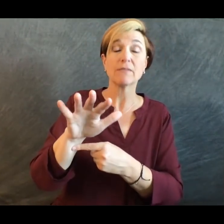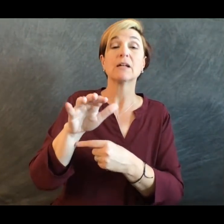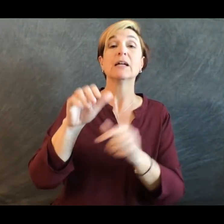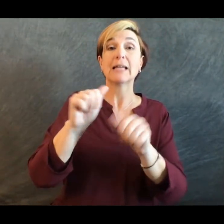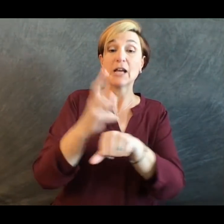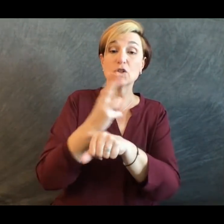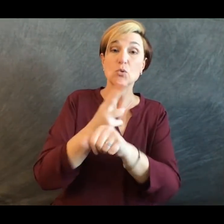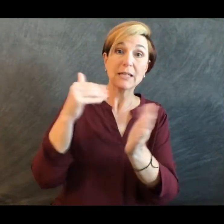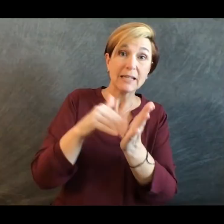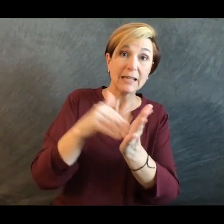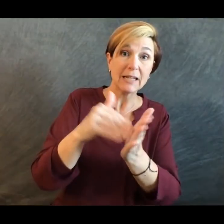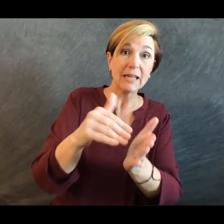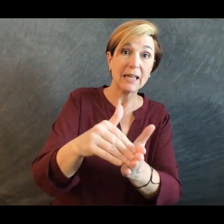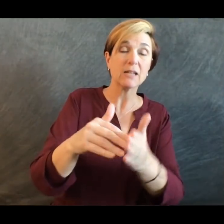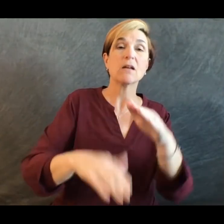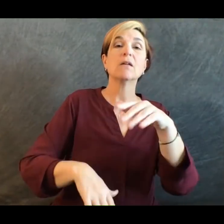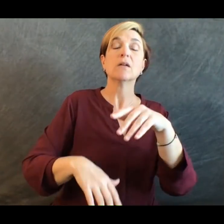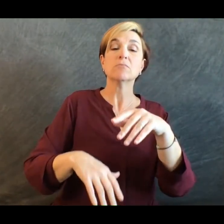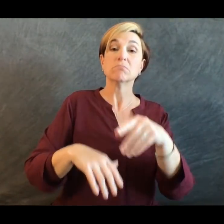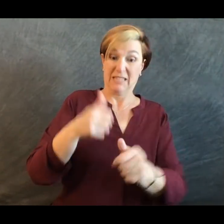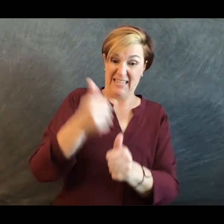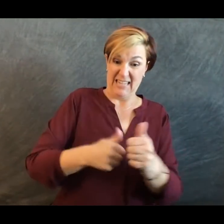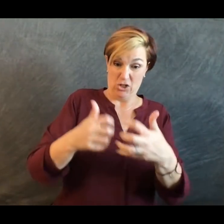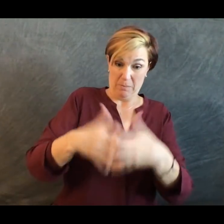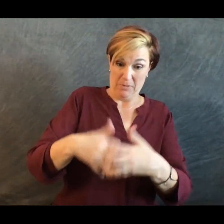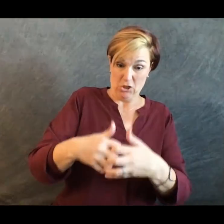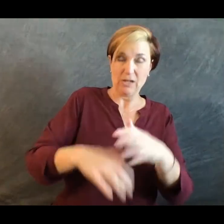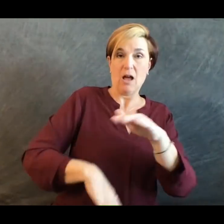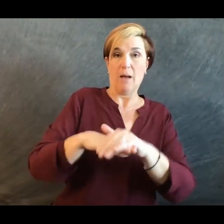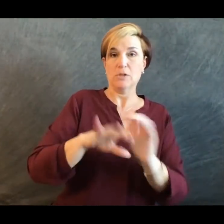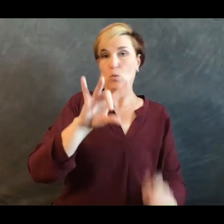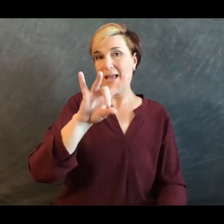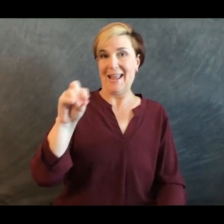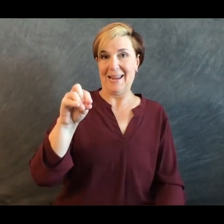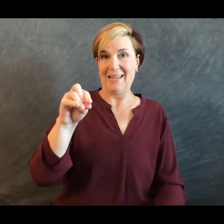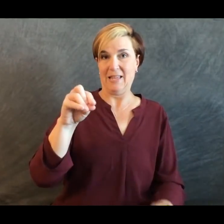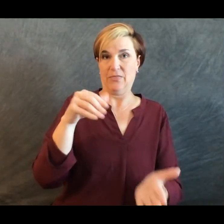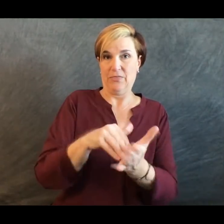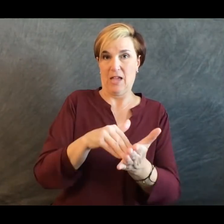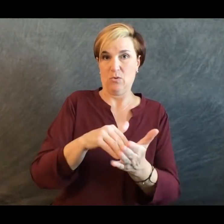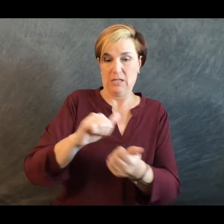sterilize 80,000 95 masks and 95 mass per day and we hope to actually increase